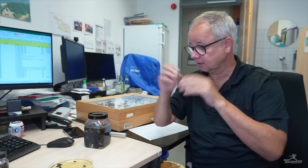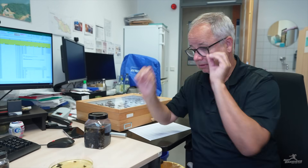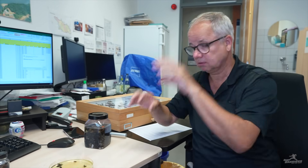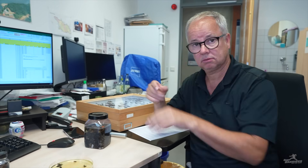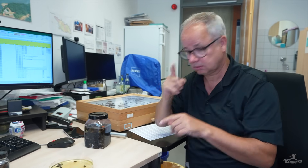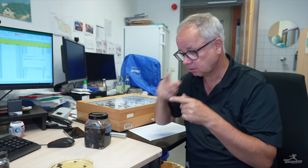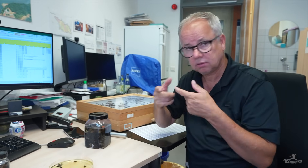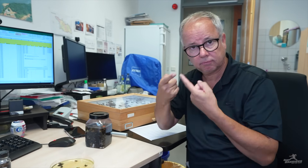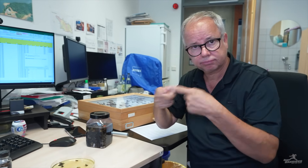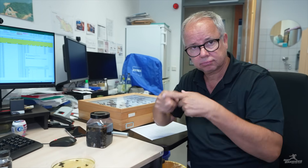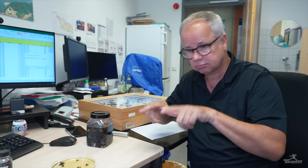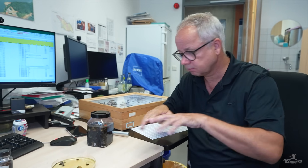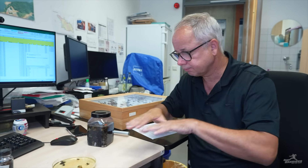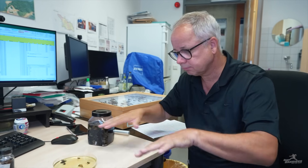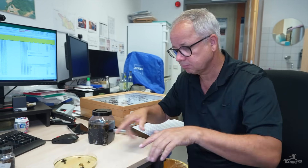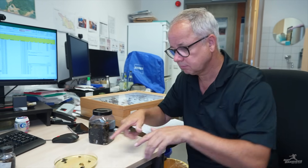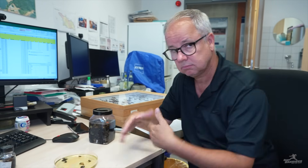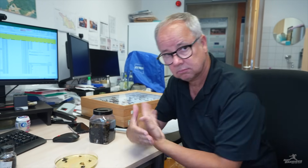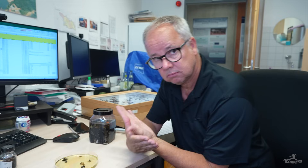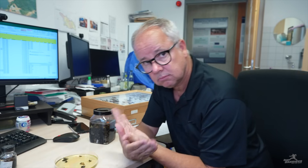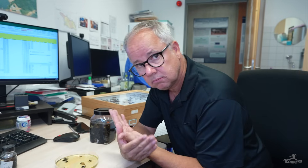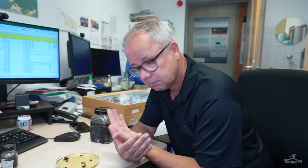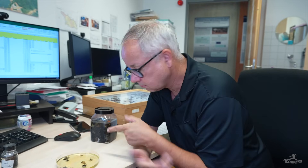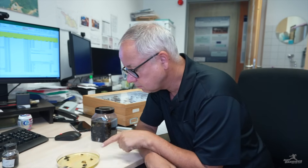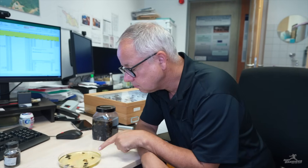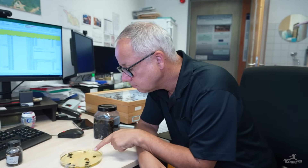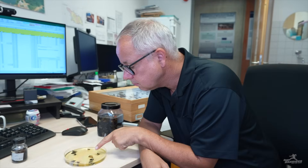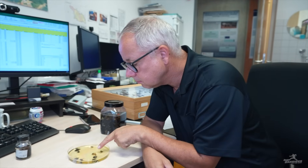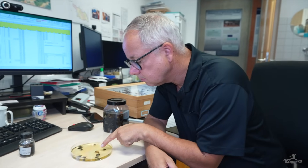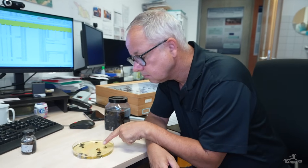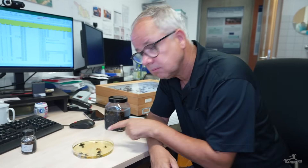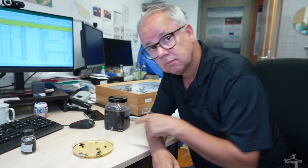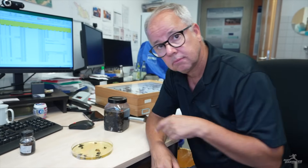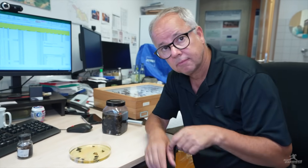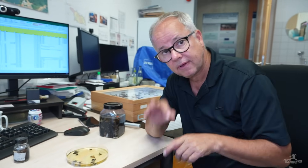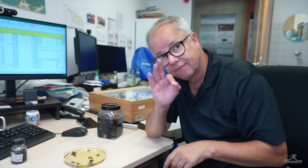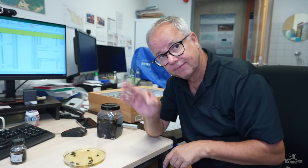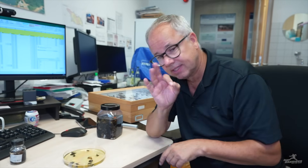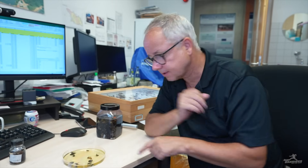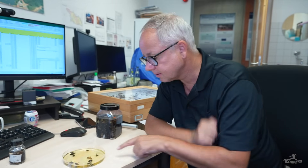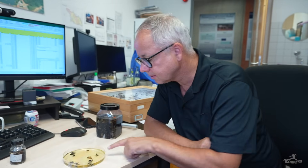you can see it here. A butterfly. A fly.